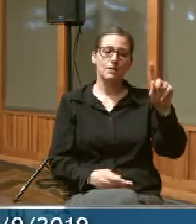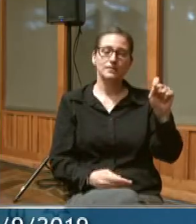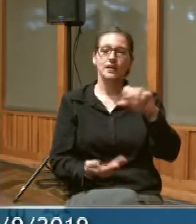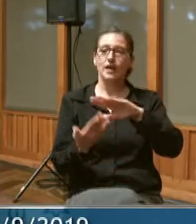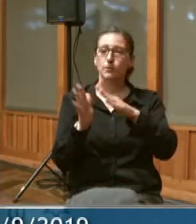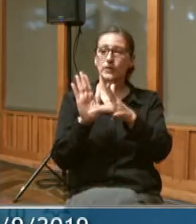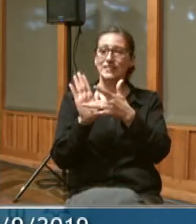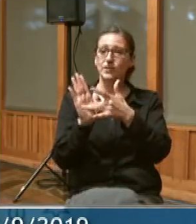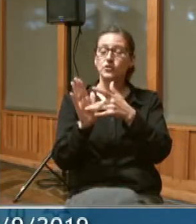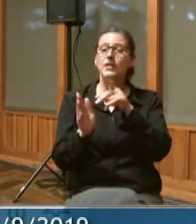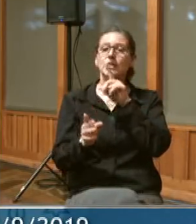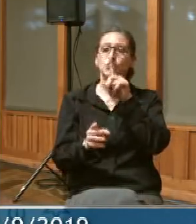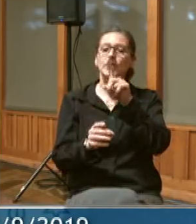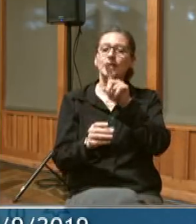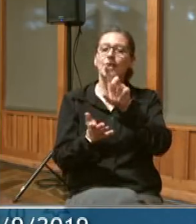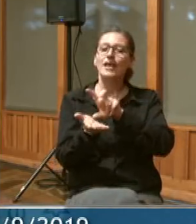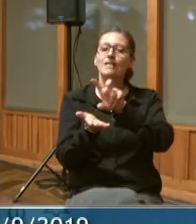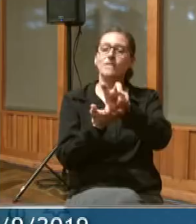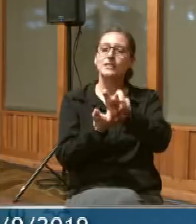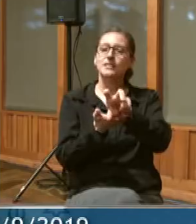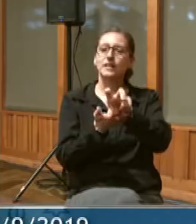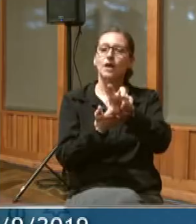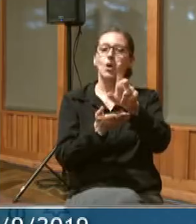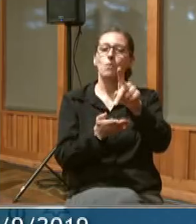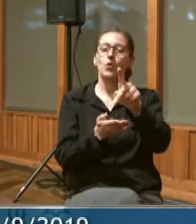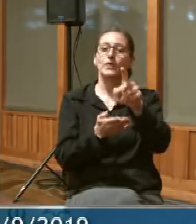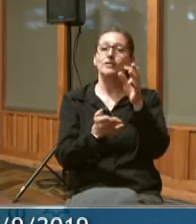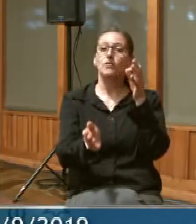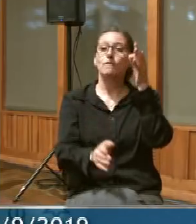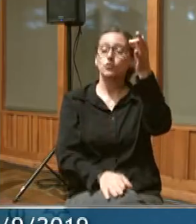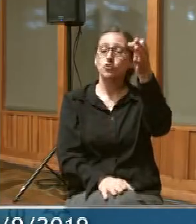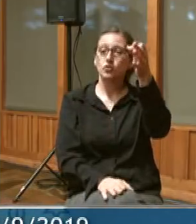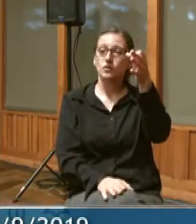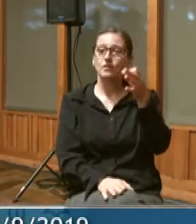YOUNG PEOPLE IN PORTLAND HAVE WITH LOCAL GOVERNMENT AND INVESTING IN OUR PARKS AND COMMUNITY CENTERS IS INVEST NOT